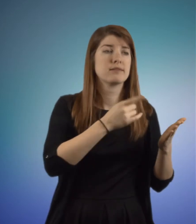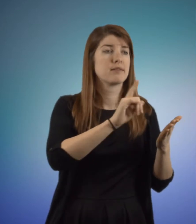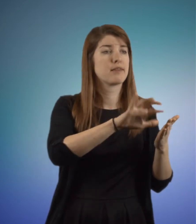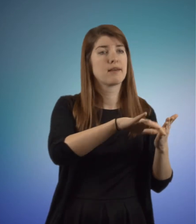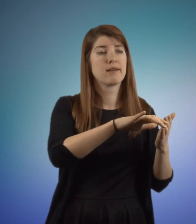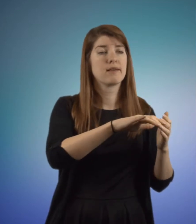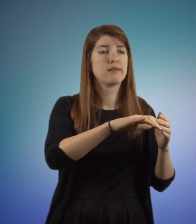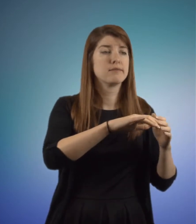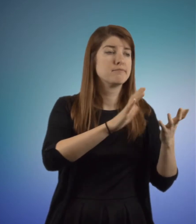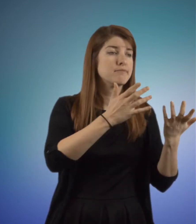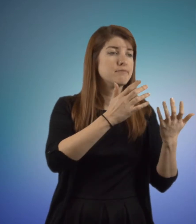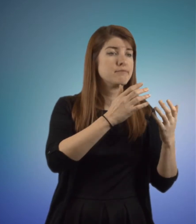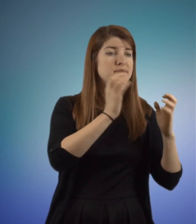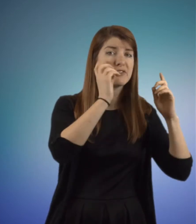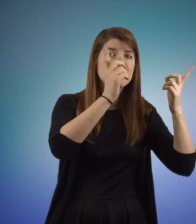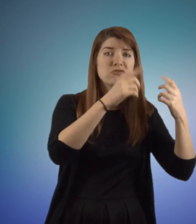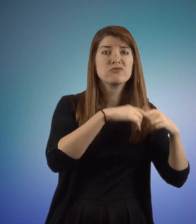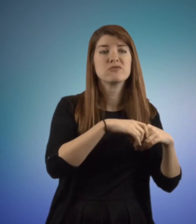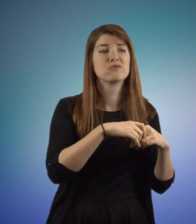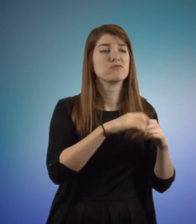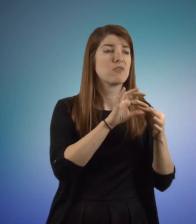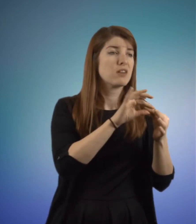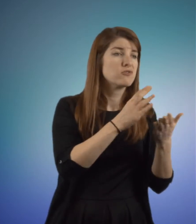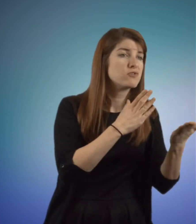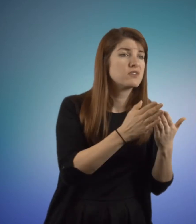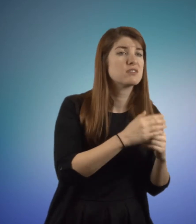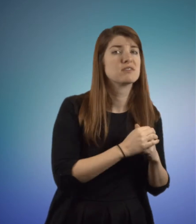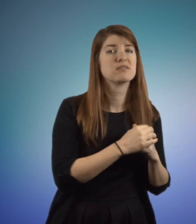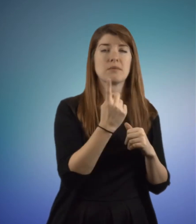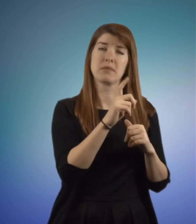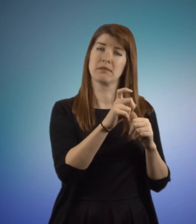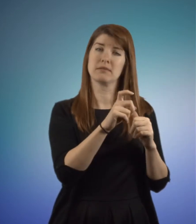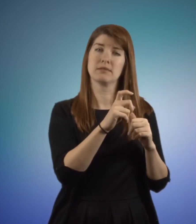of that child are warrant, they can request a reevaluation.